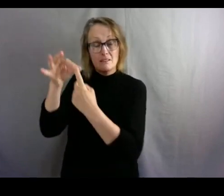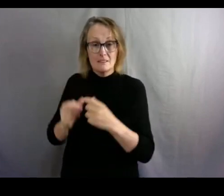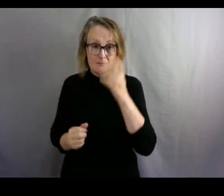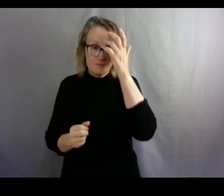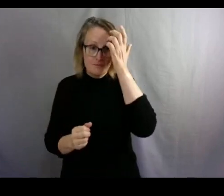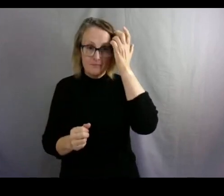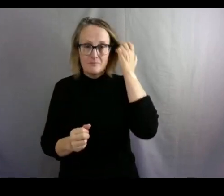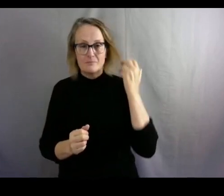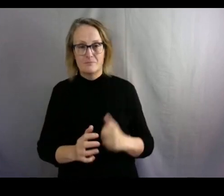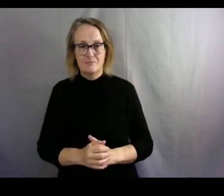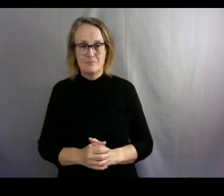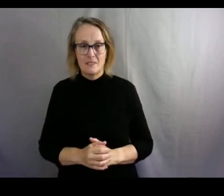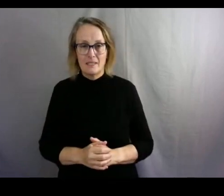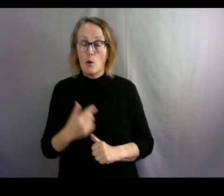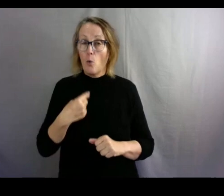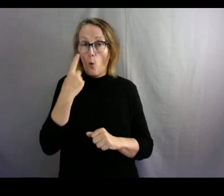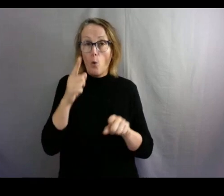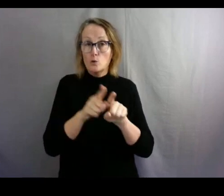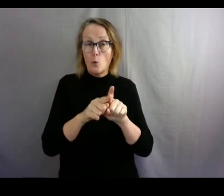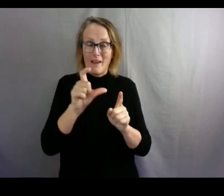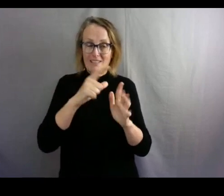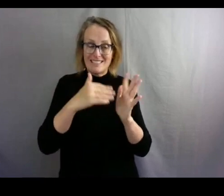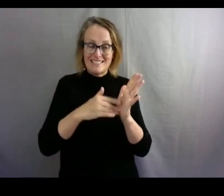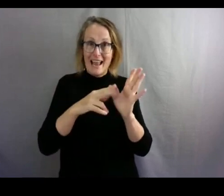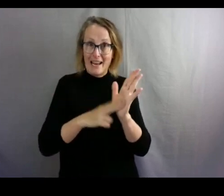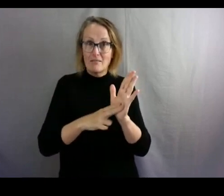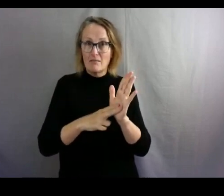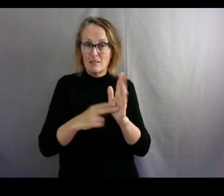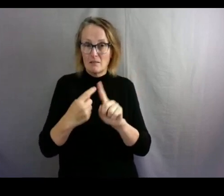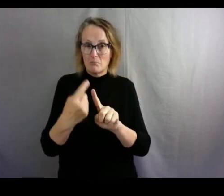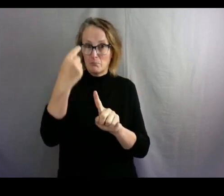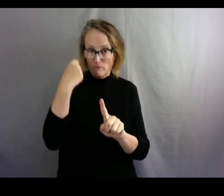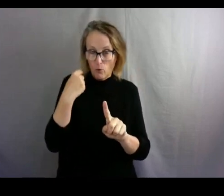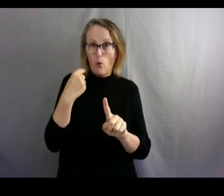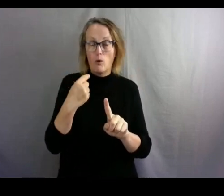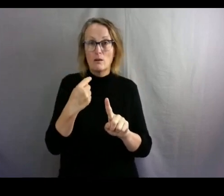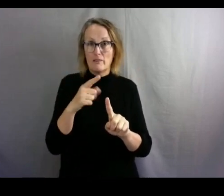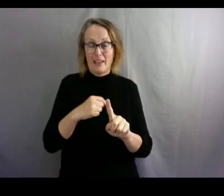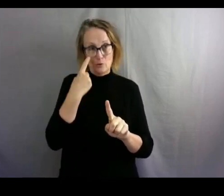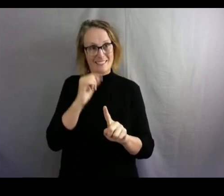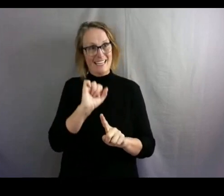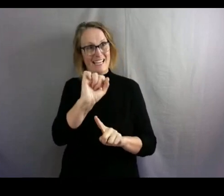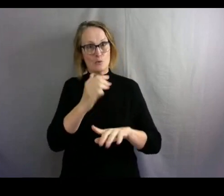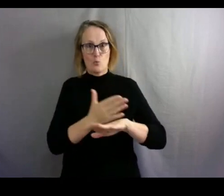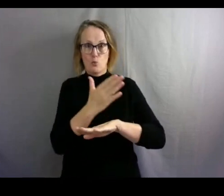he exhibited quite regularly through Vollard, through different exhibition. For Gauguin, it was more difficult,